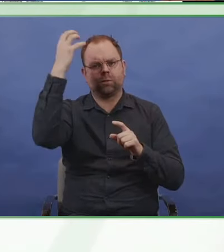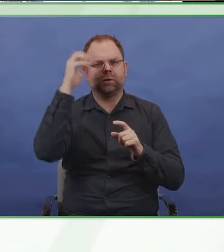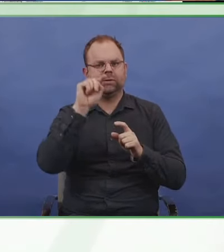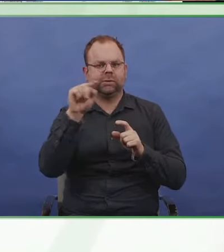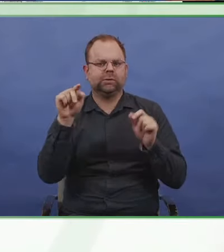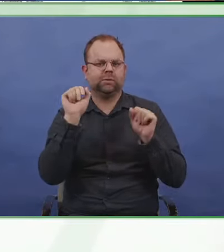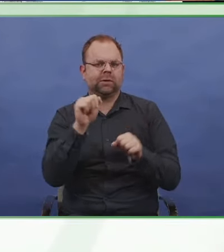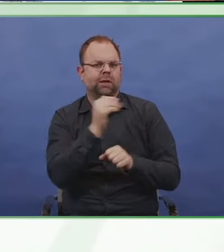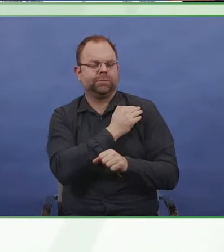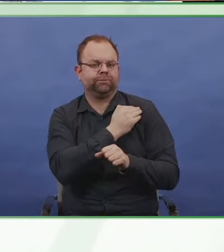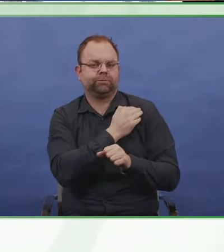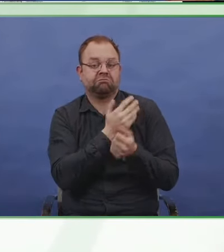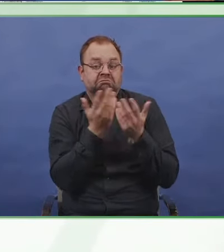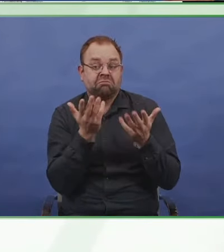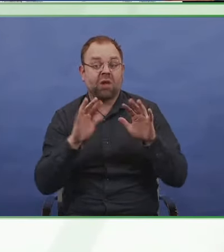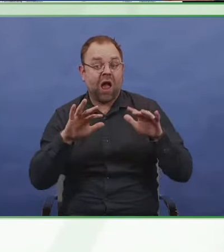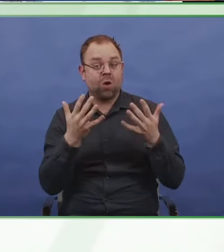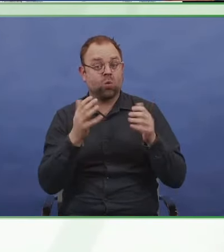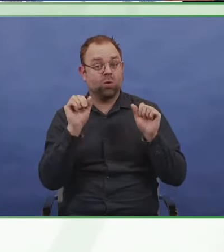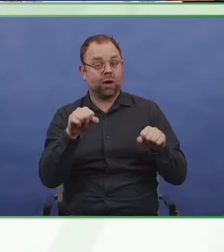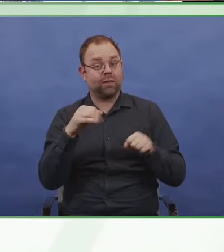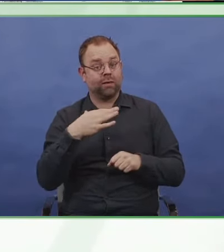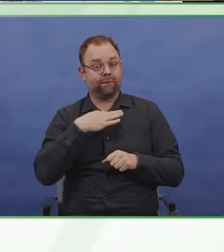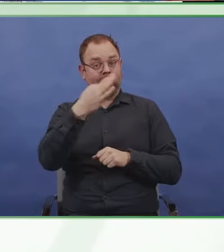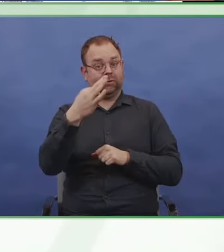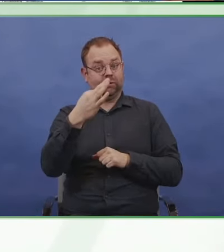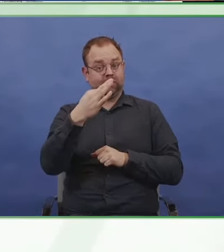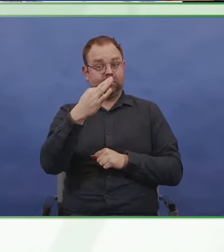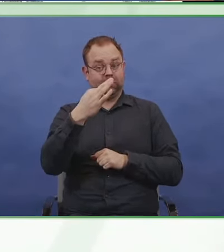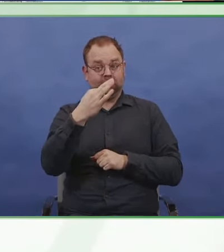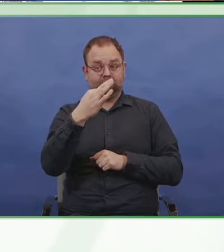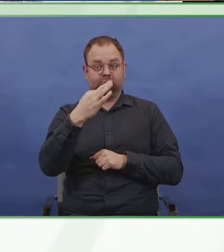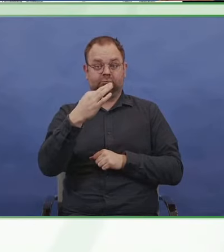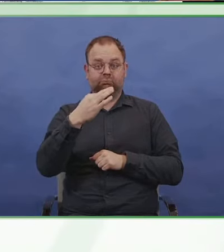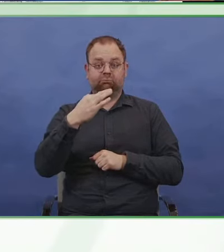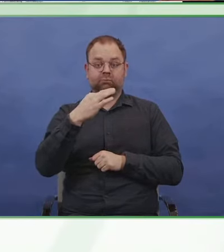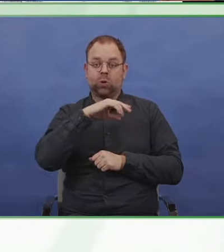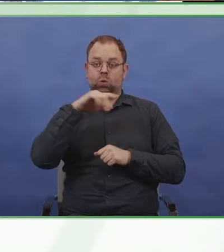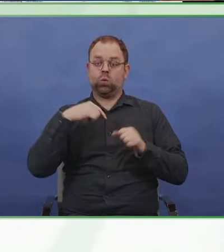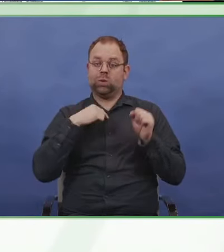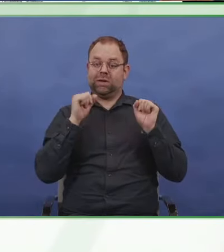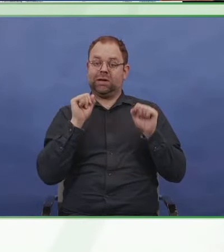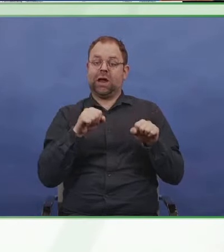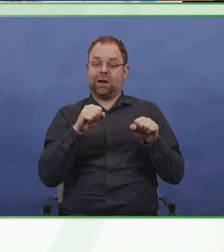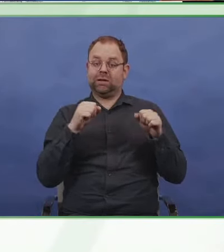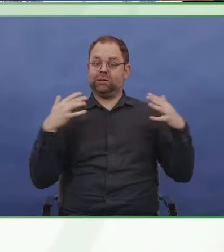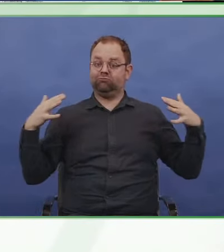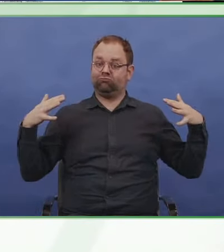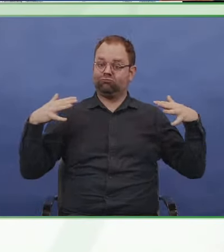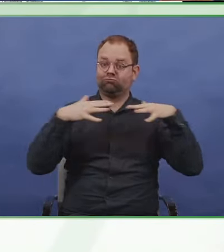different which state you are in. It is a complicated thing.